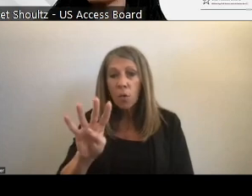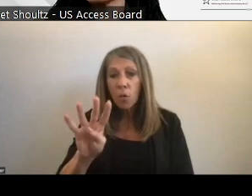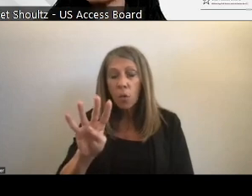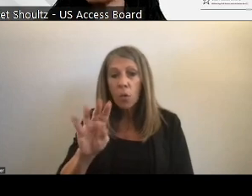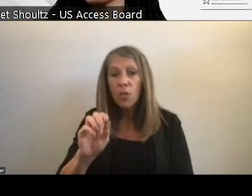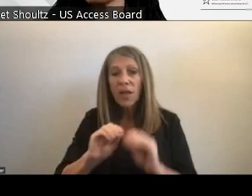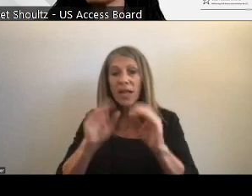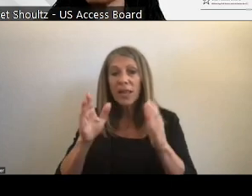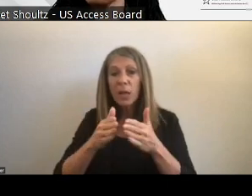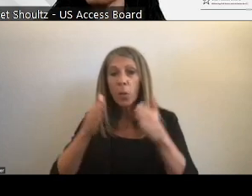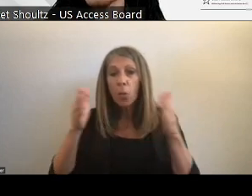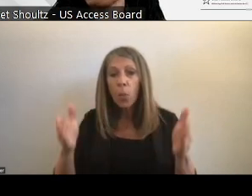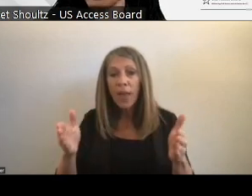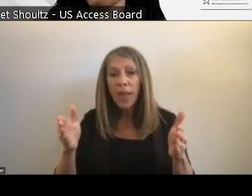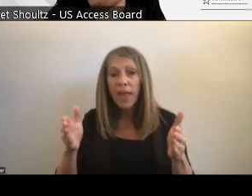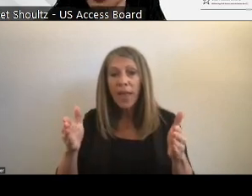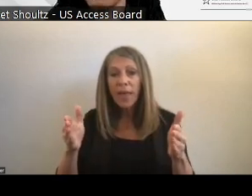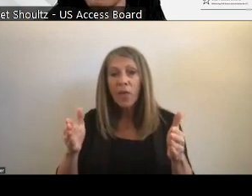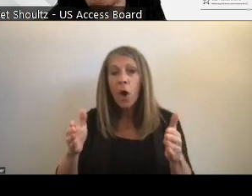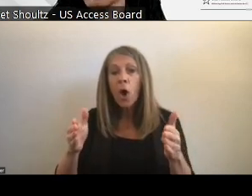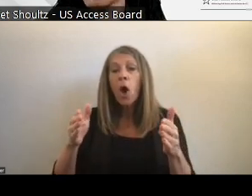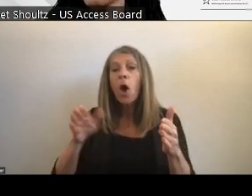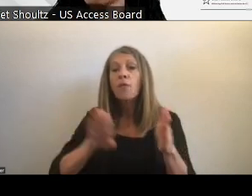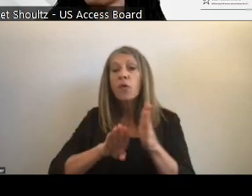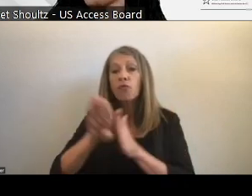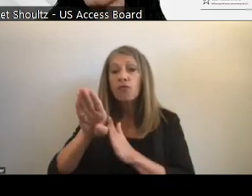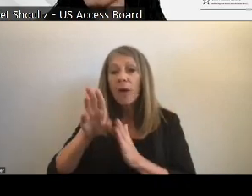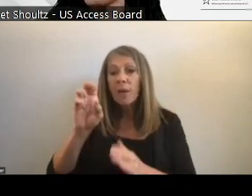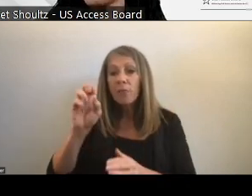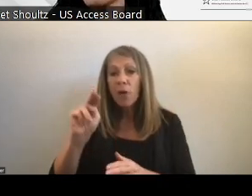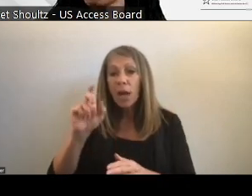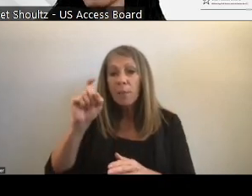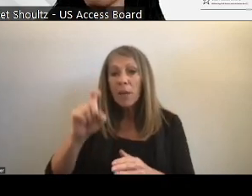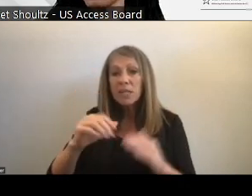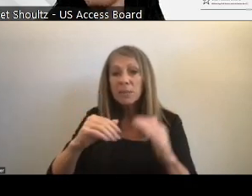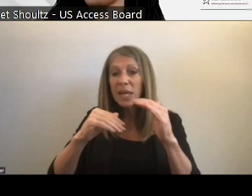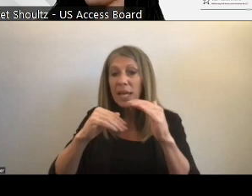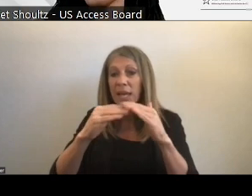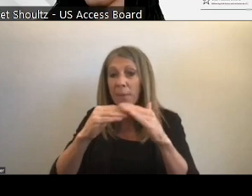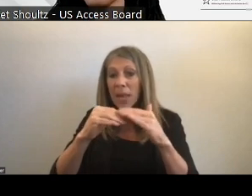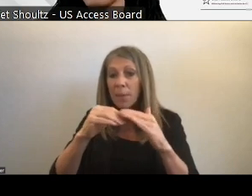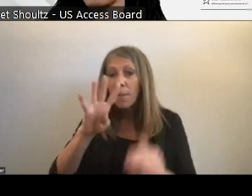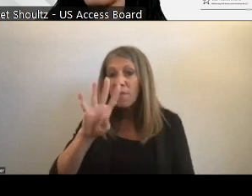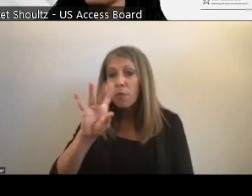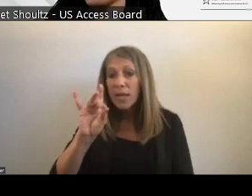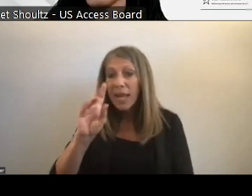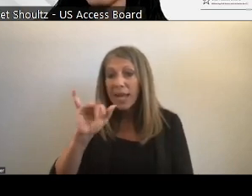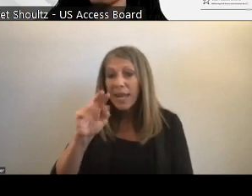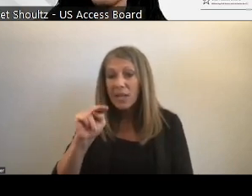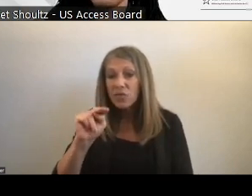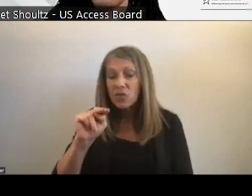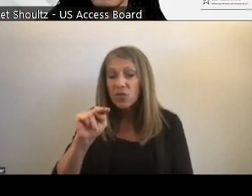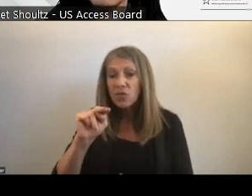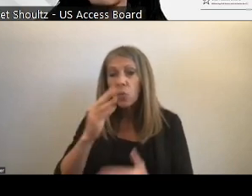The clear width of a ramp run must be 48 inches minimum. Where handrails are provided,